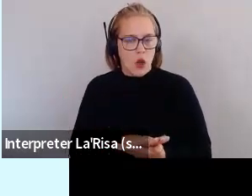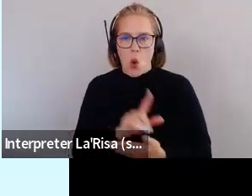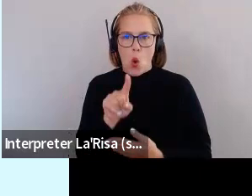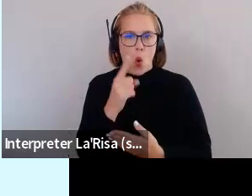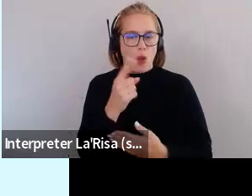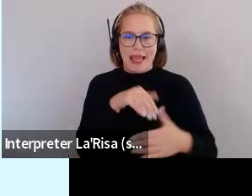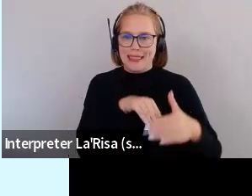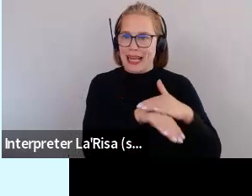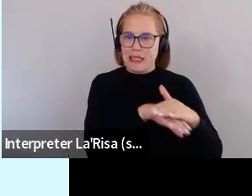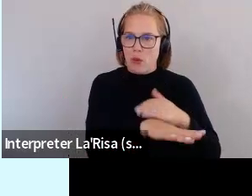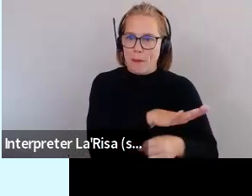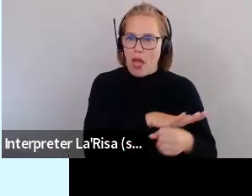had to live in Cowell infirmary because it was the hospital because it was